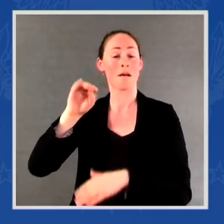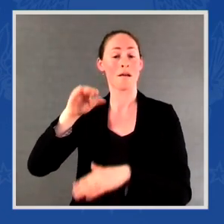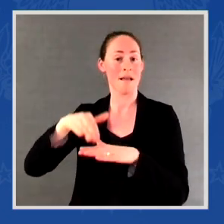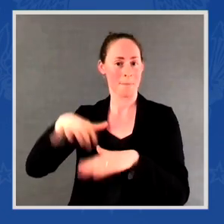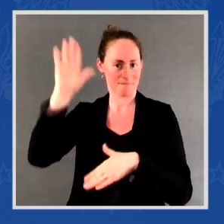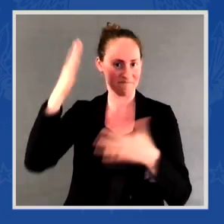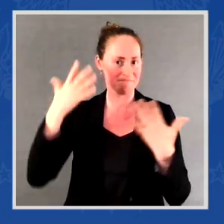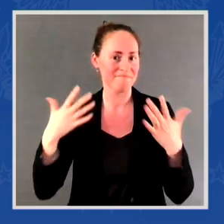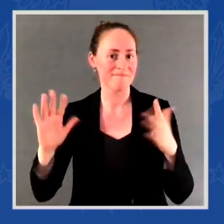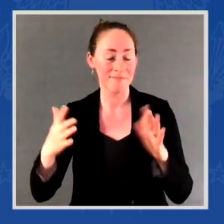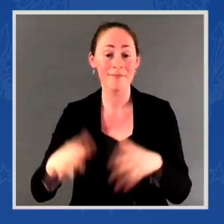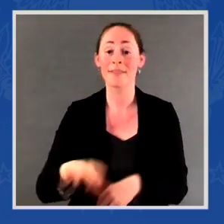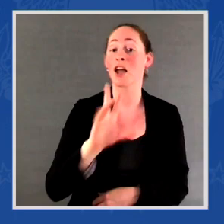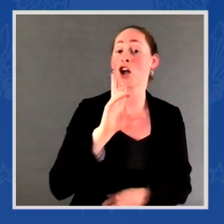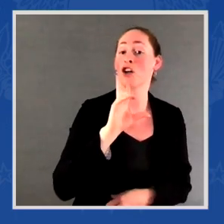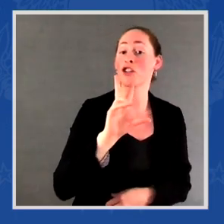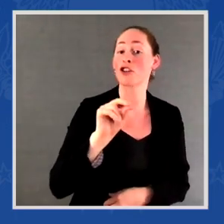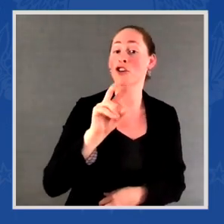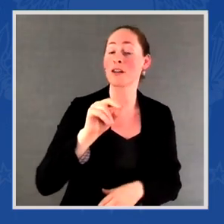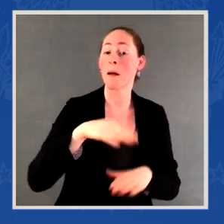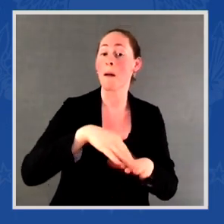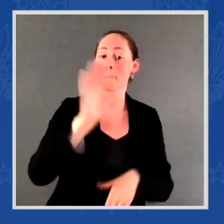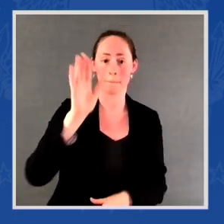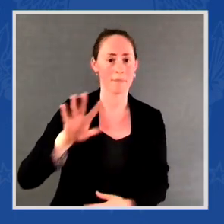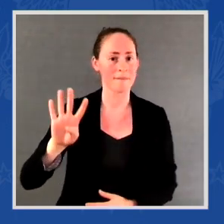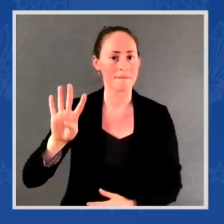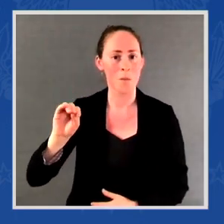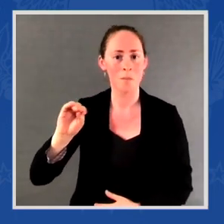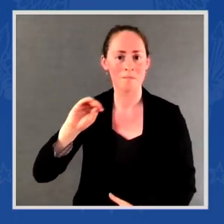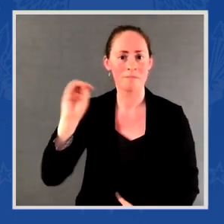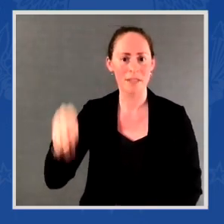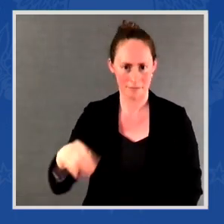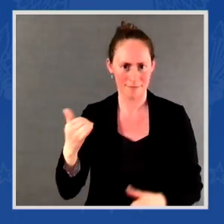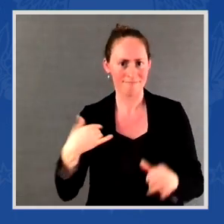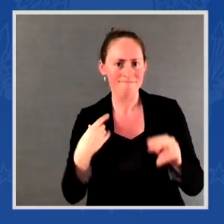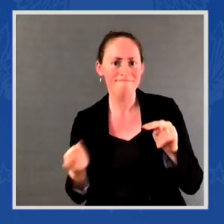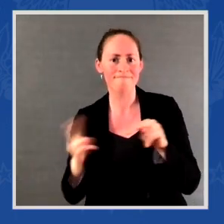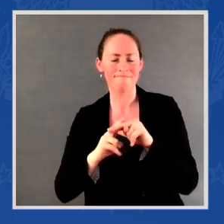Nationwide, we're seeing the lowest number of daily cases and deaths since the first day of the pandemic.